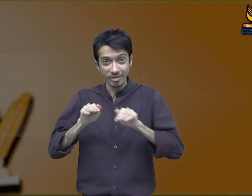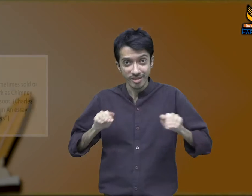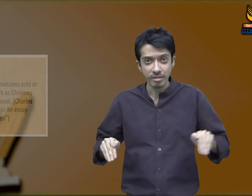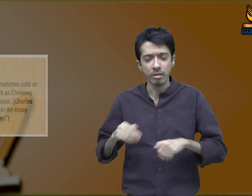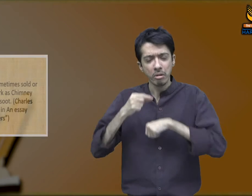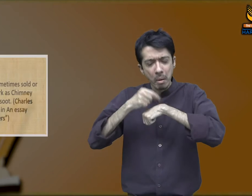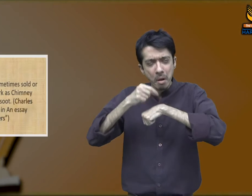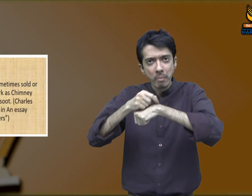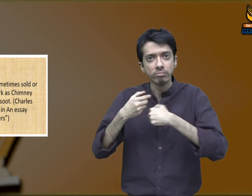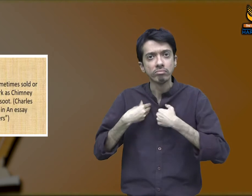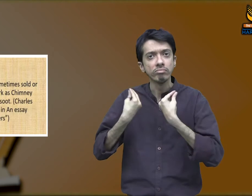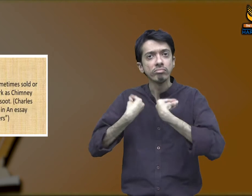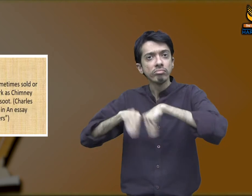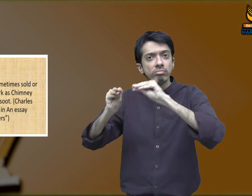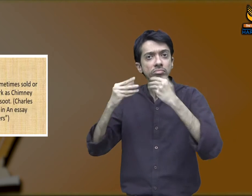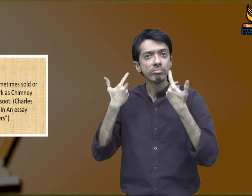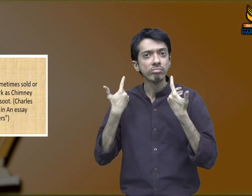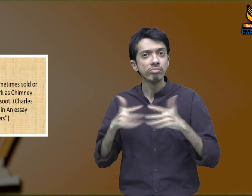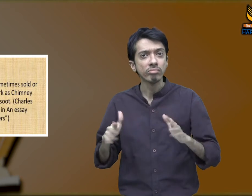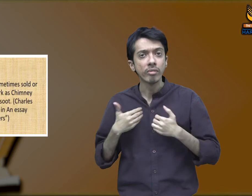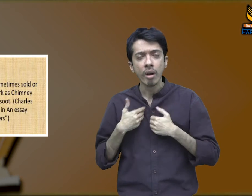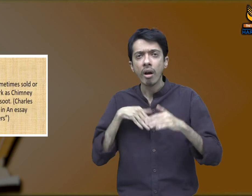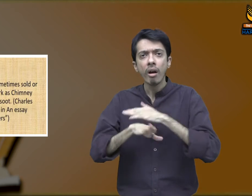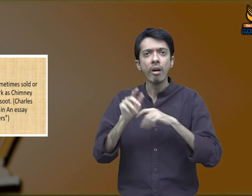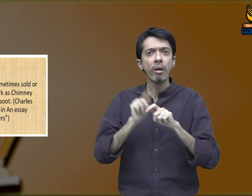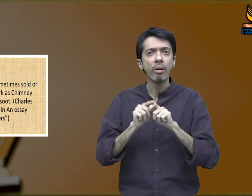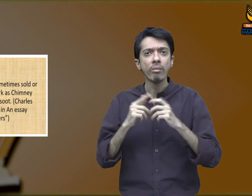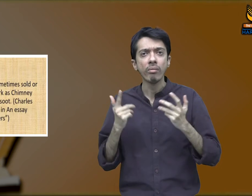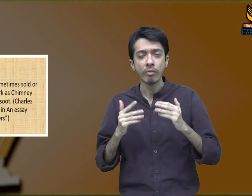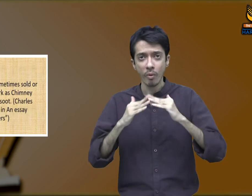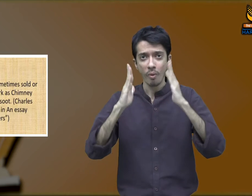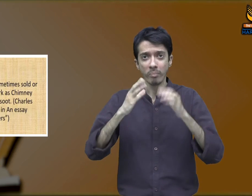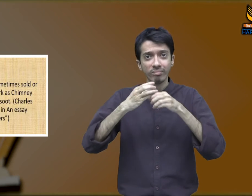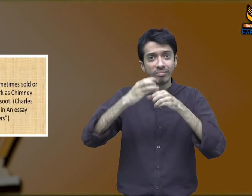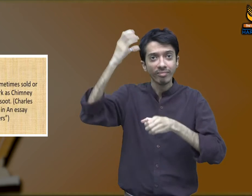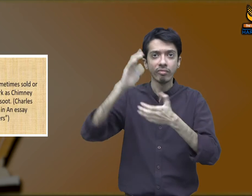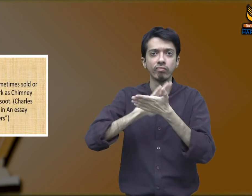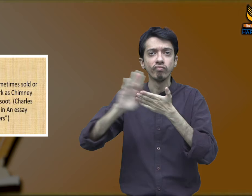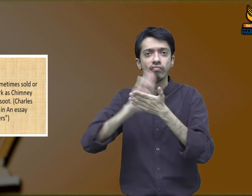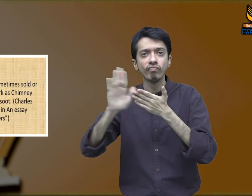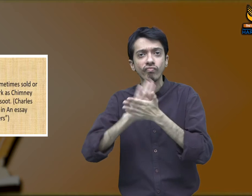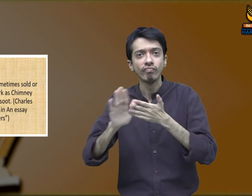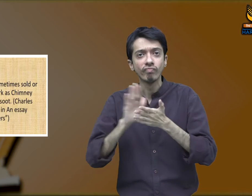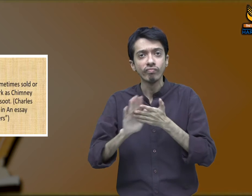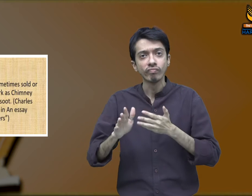The little children who are sometimes sold or kidnapped are made to work as chimney sweepers